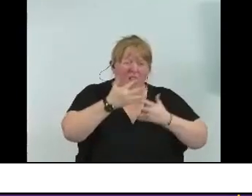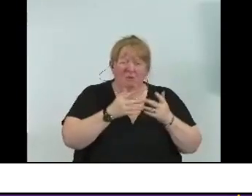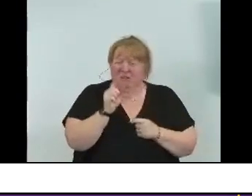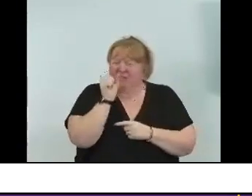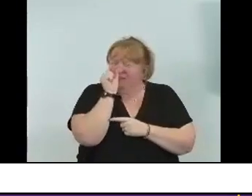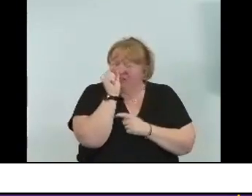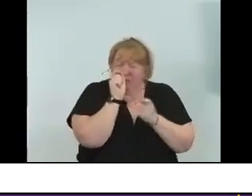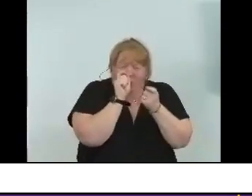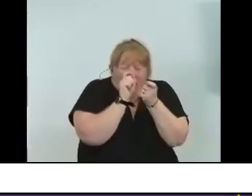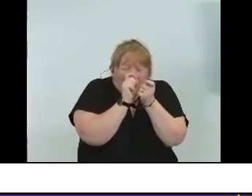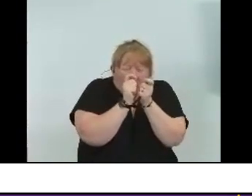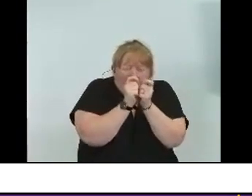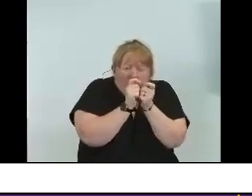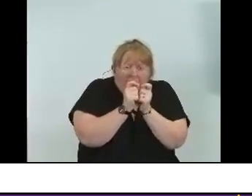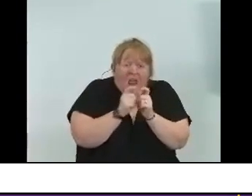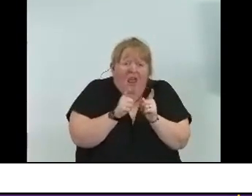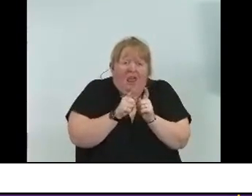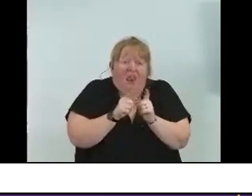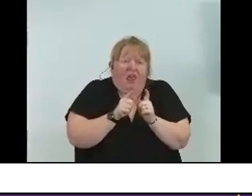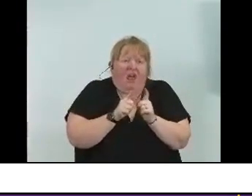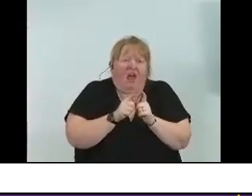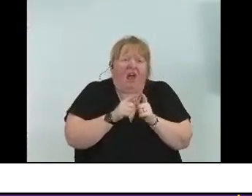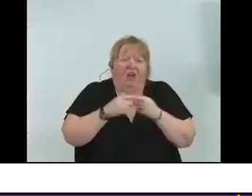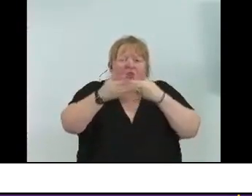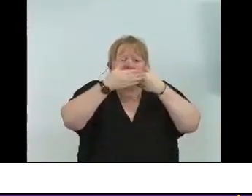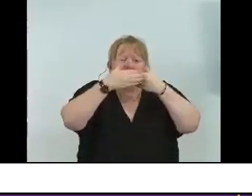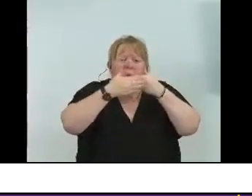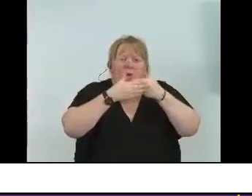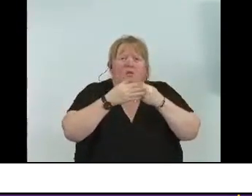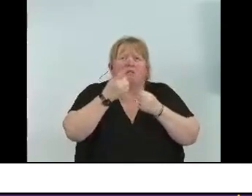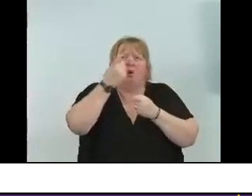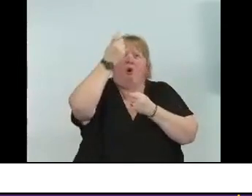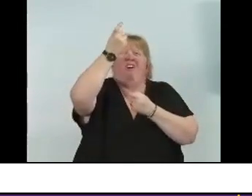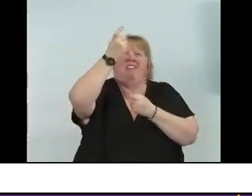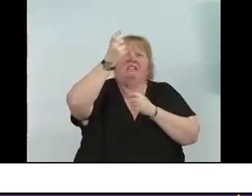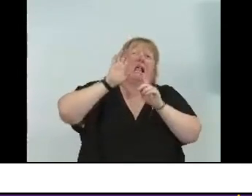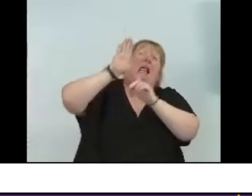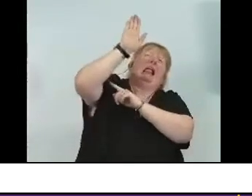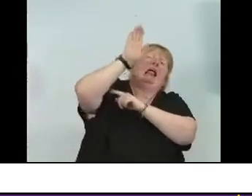It was like some lower hooks on the back of the doors on the toilets.